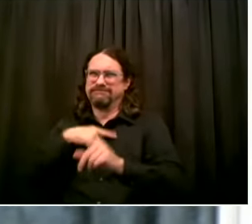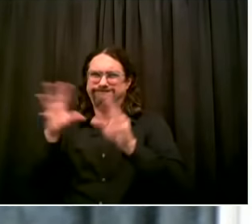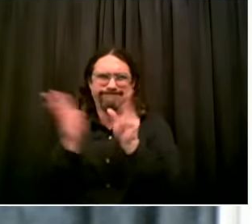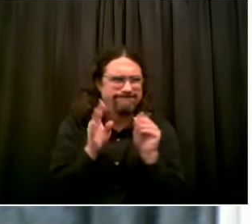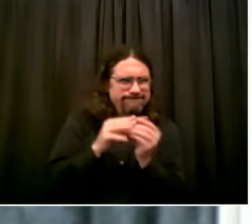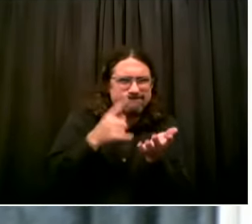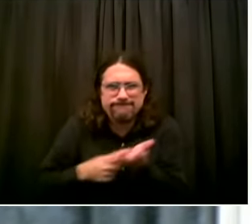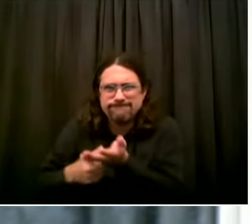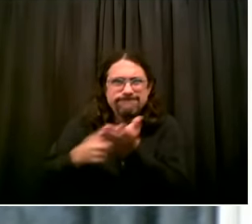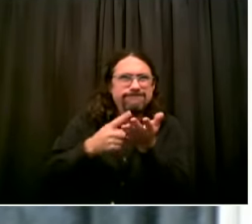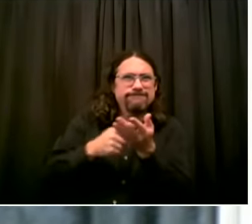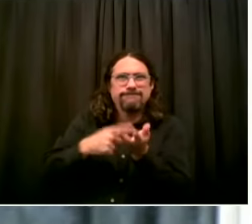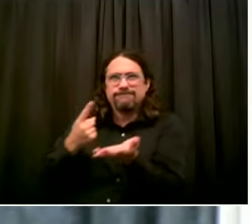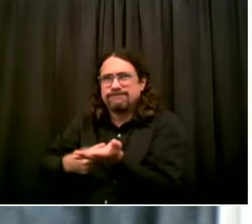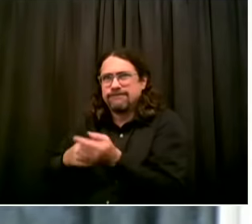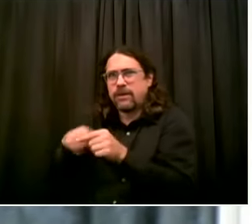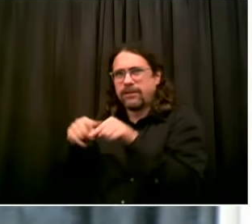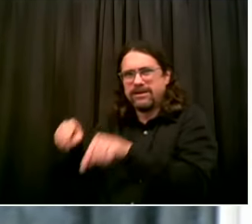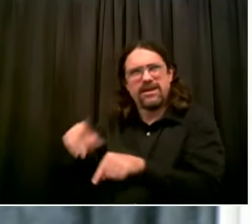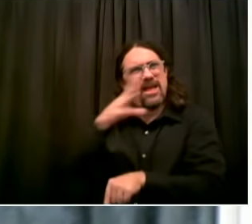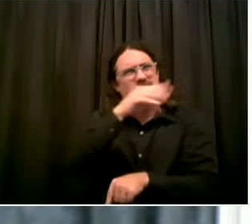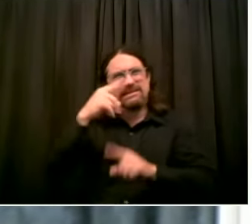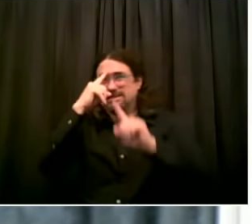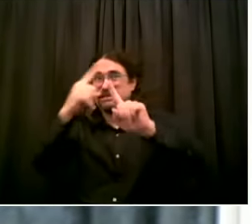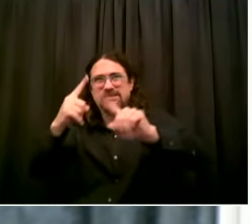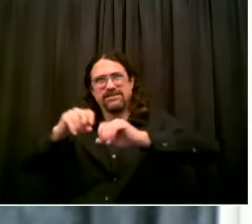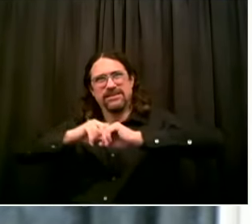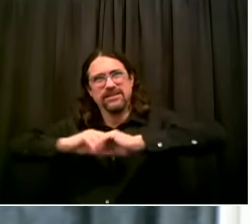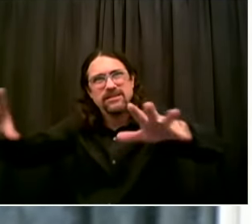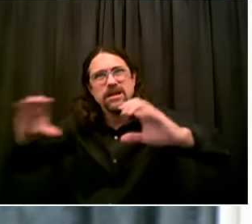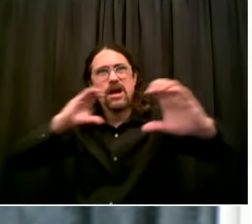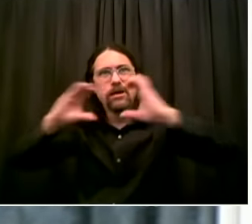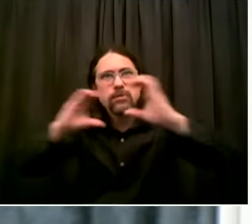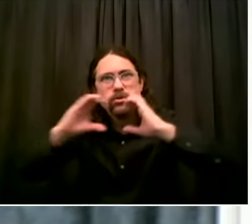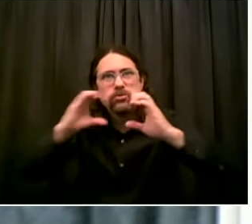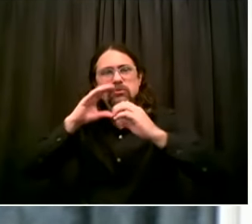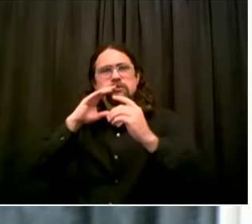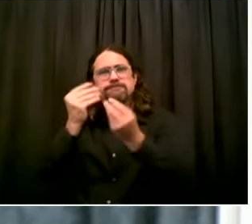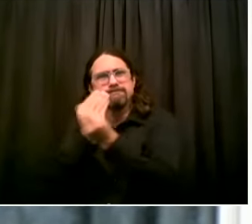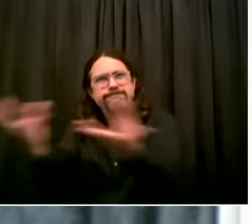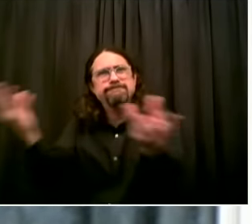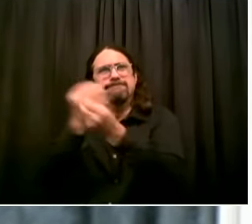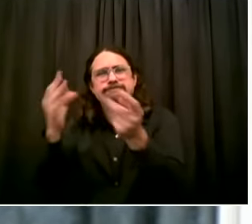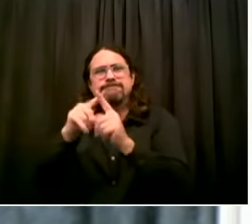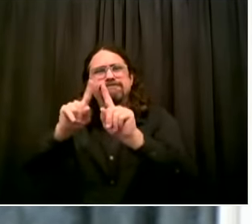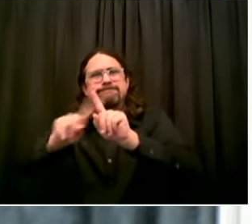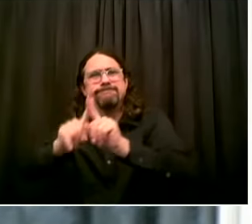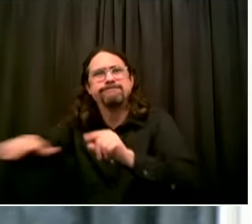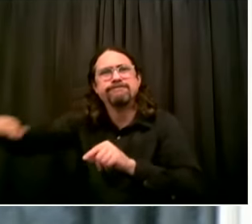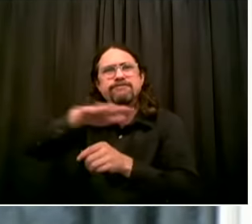SAFE. THANK YOU, I APPRECIATE THE INTENSIVE EFFROT YOU ARE PUTTING INTO WORKING WITH THE